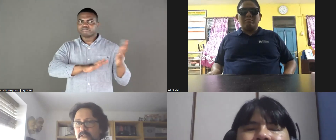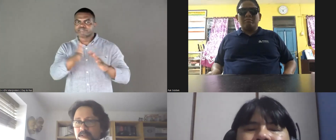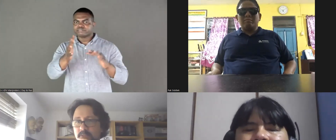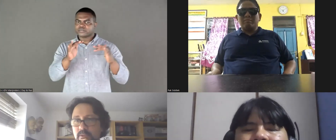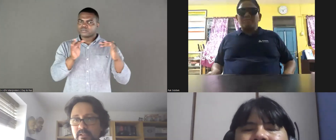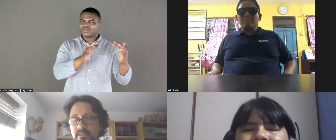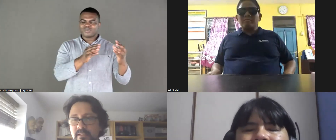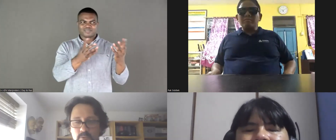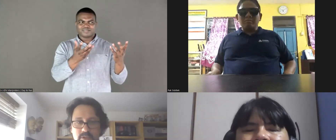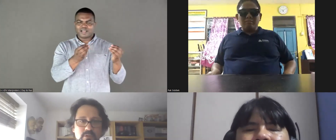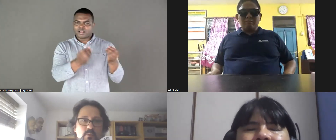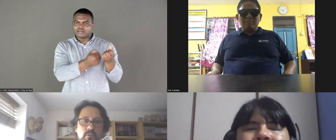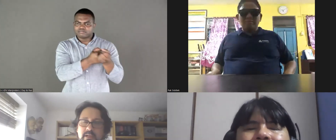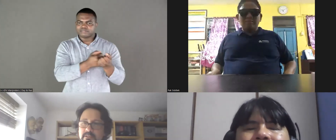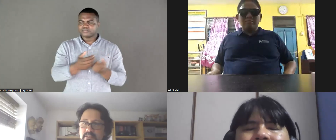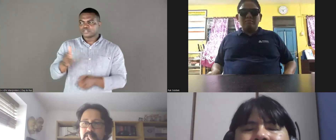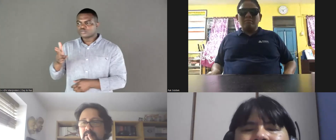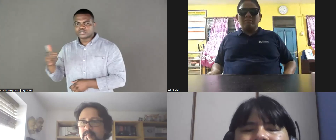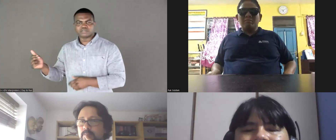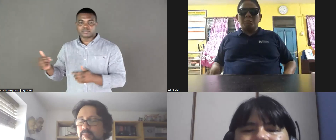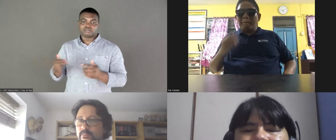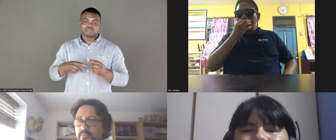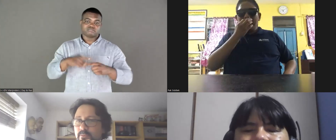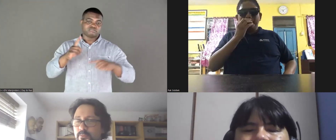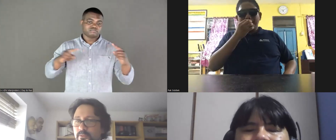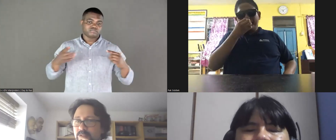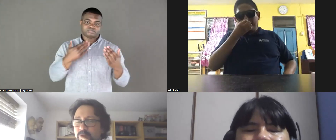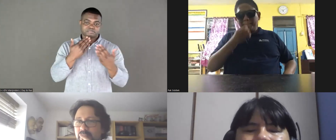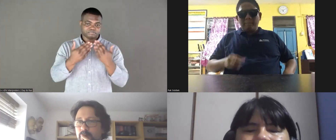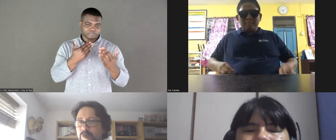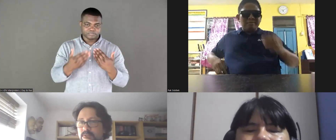interesting. So it's a question to all panelists, that maybe we can appoint